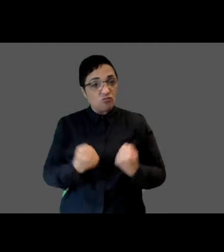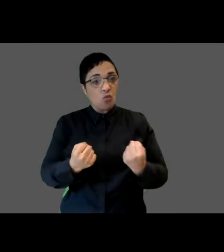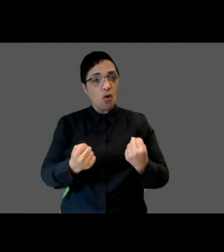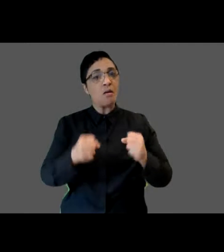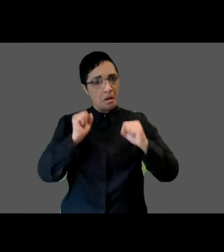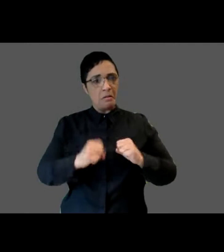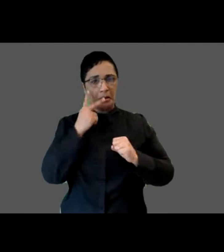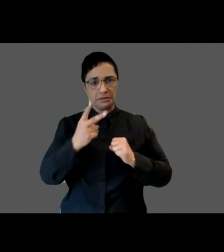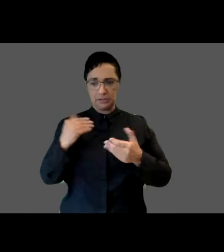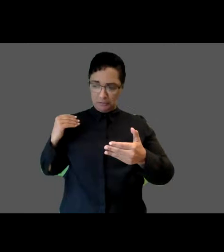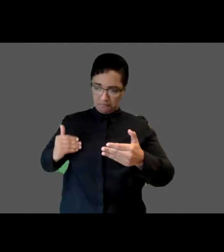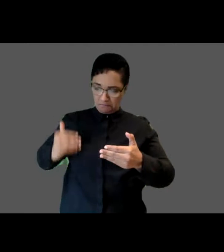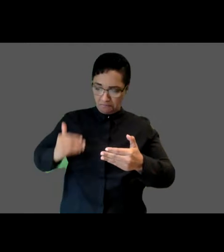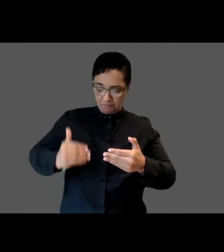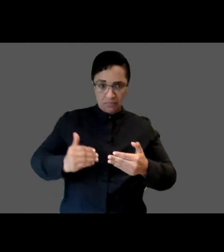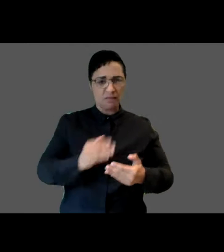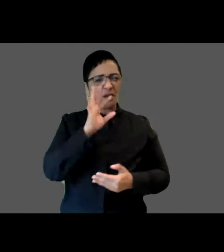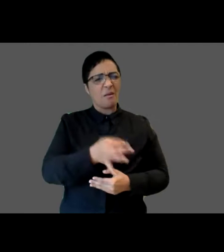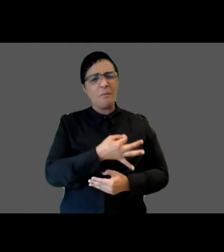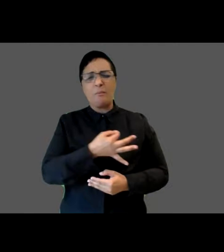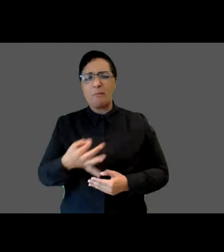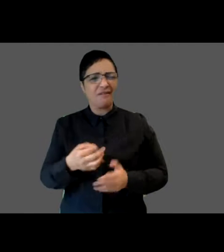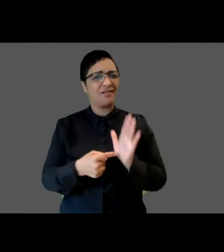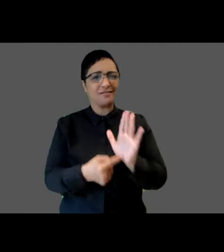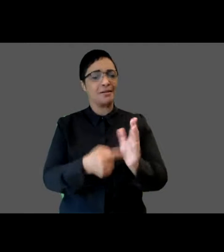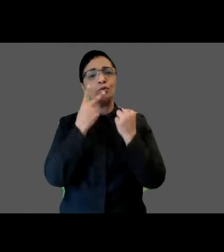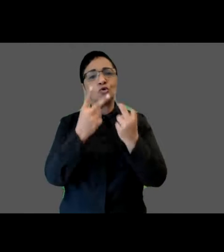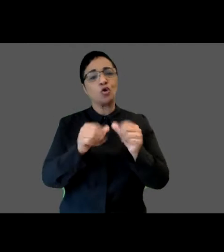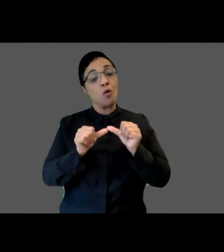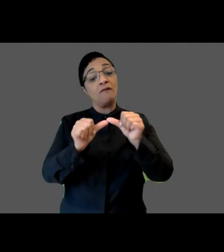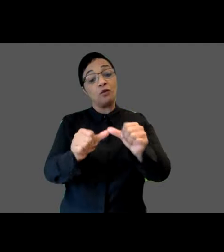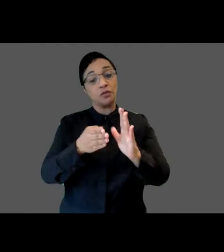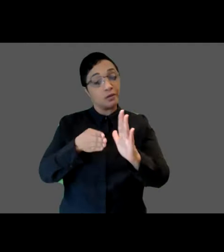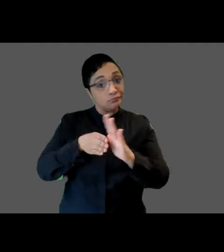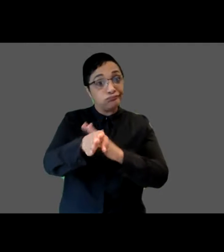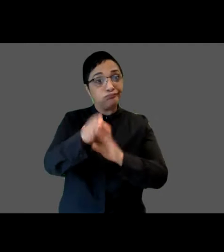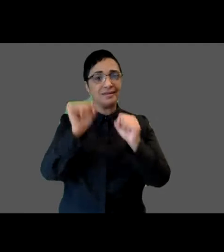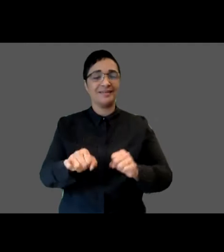today are perfectly good examples of how to move forward around data. Thank you very much.